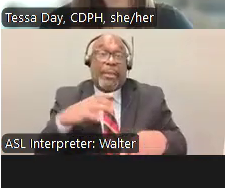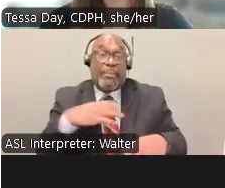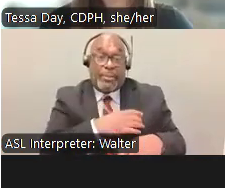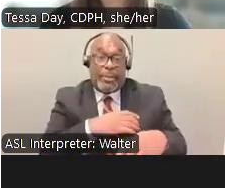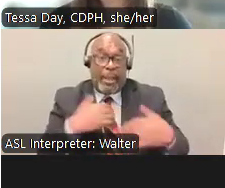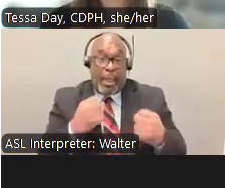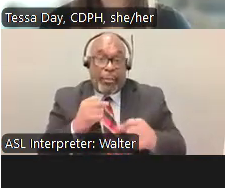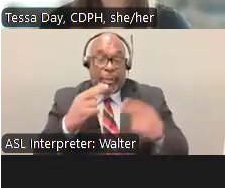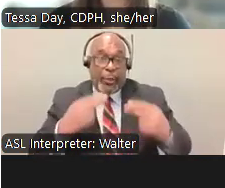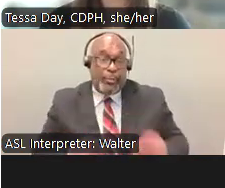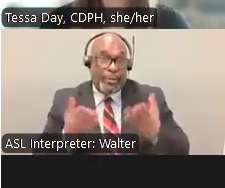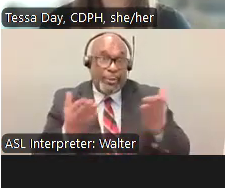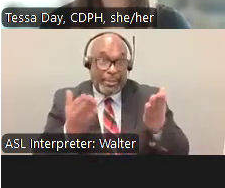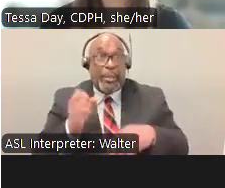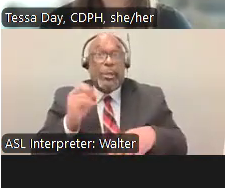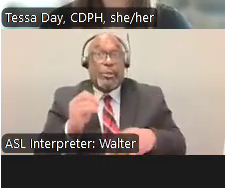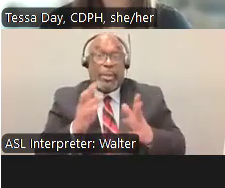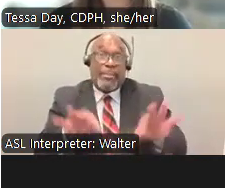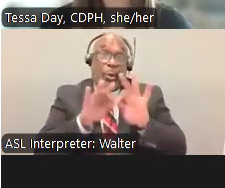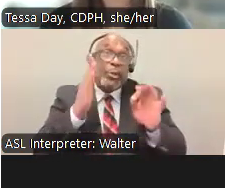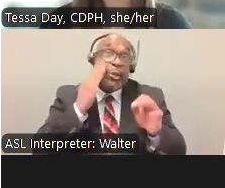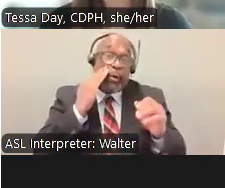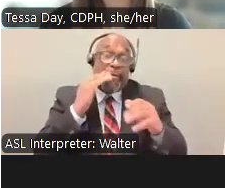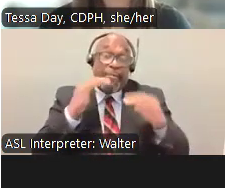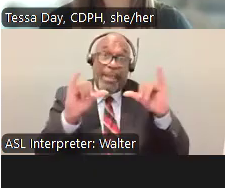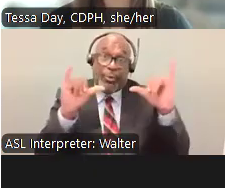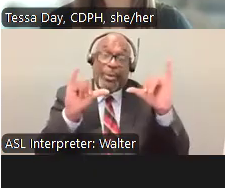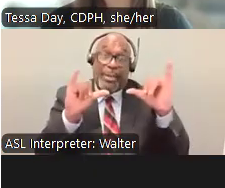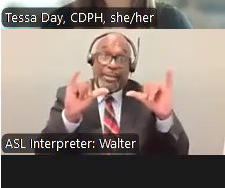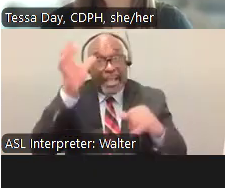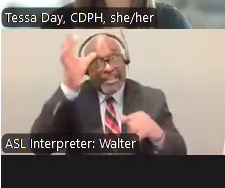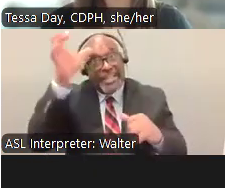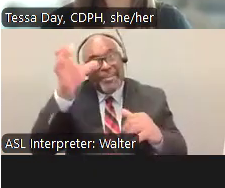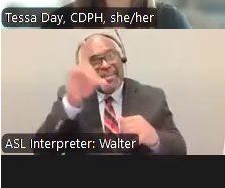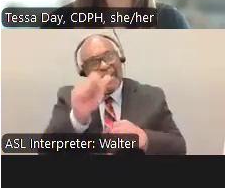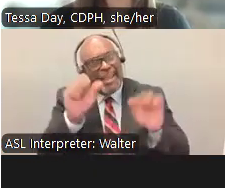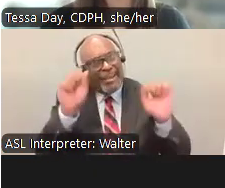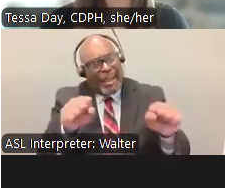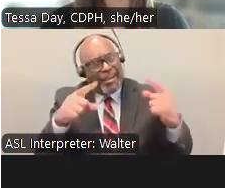13:21:49 important to know that measuring 13:21:52 the concept of disability can be 13:21:53 very complex, and this 13:21:54 definition does not necessarily